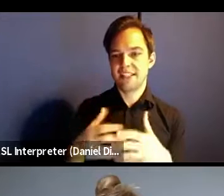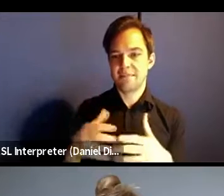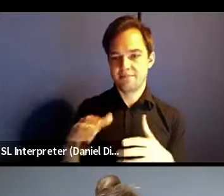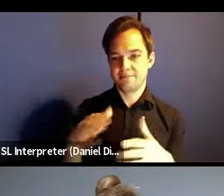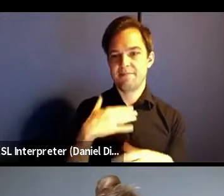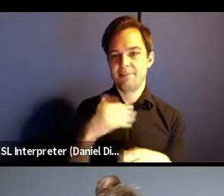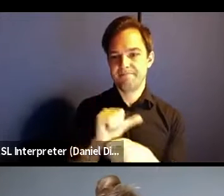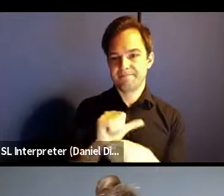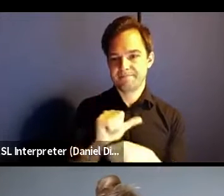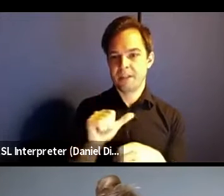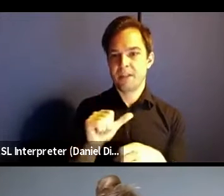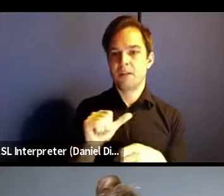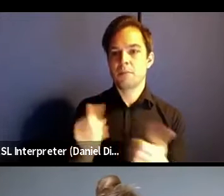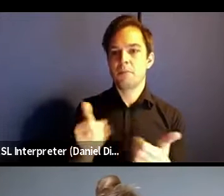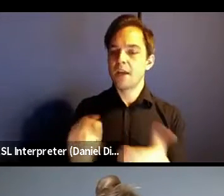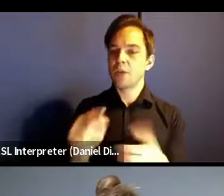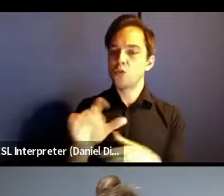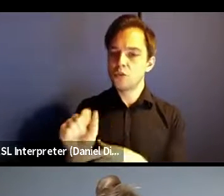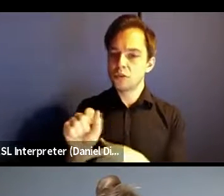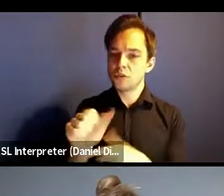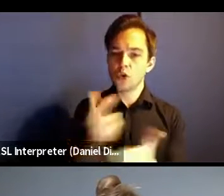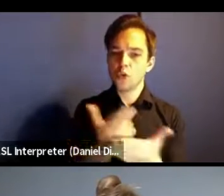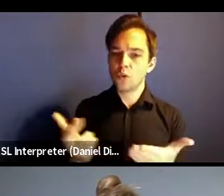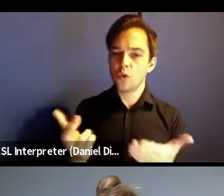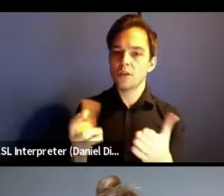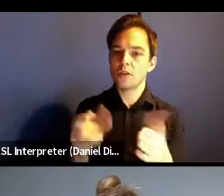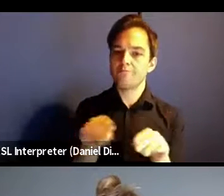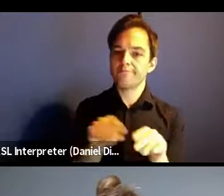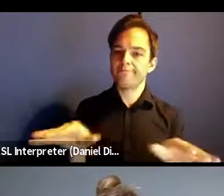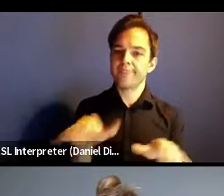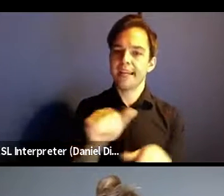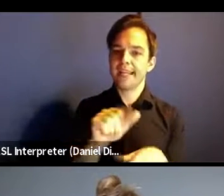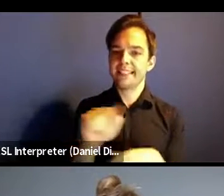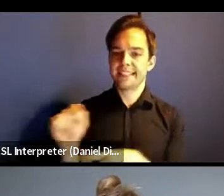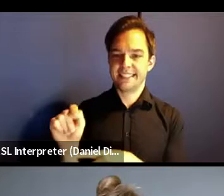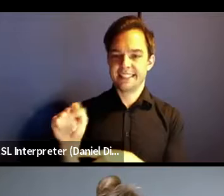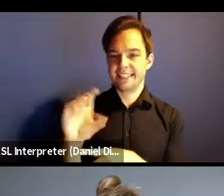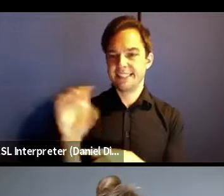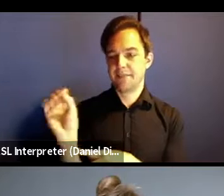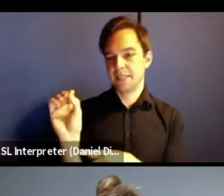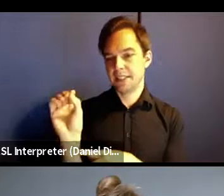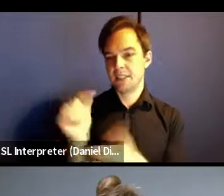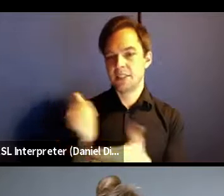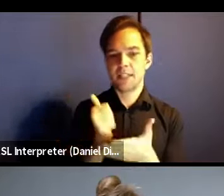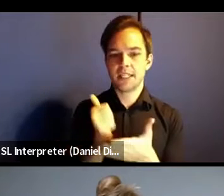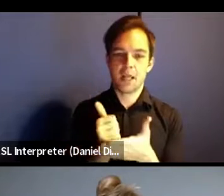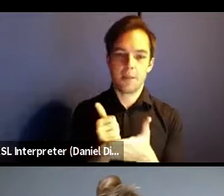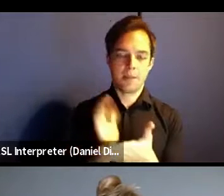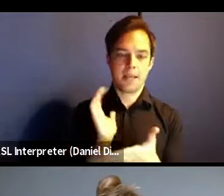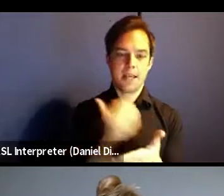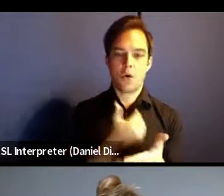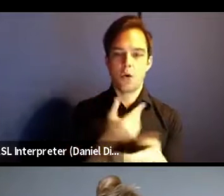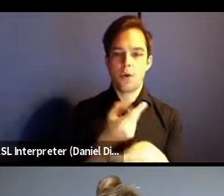for providing tools and resources across the AT&T enterprise to help make our products and services